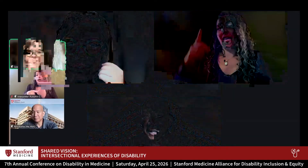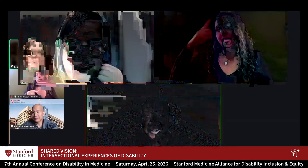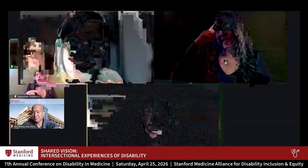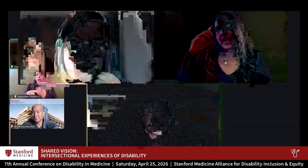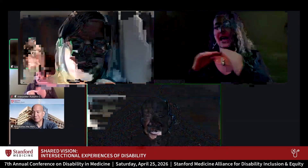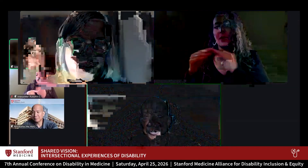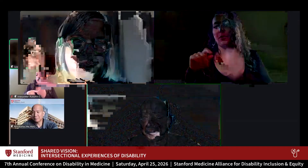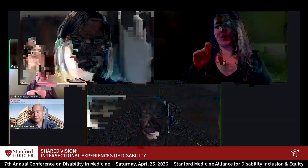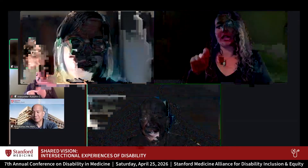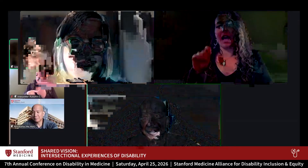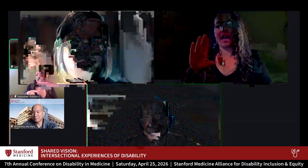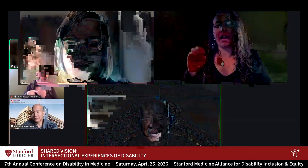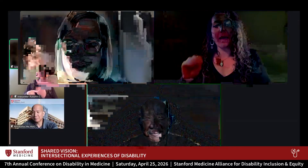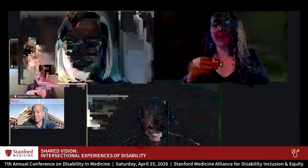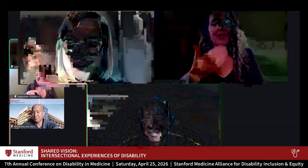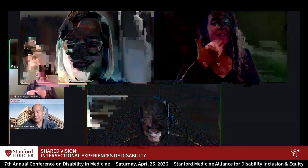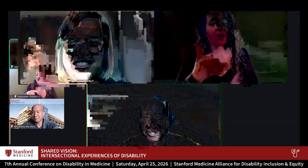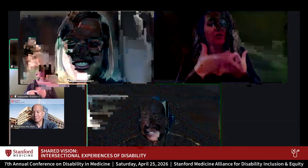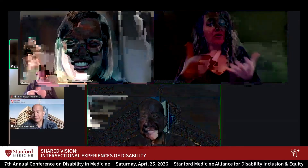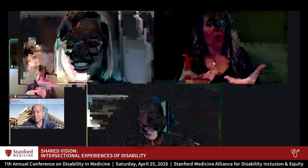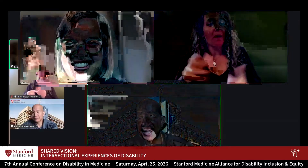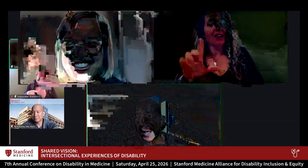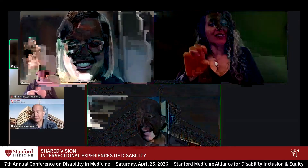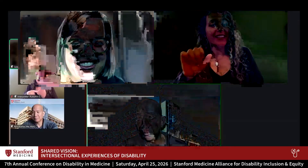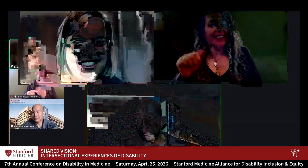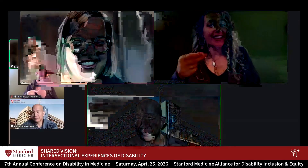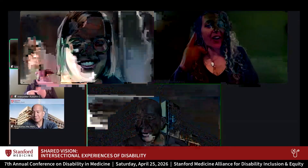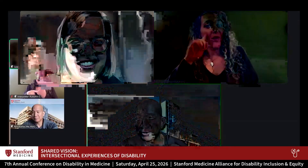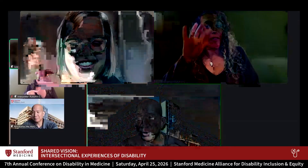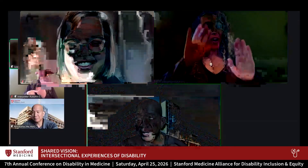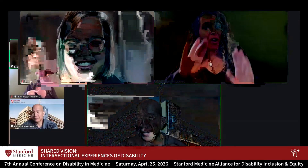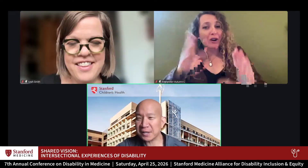Thank you so much, Leah, for that great presentation. We'll move on to our next,